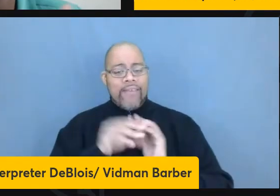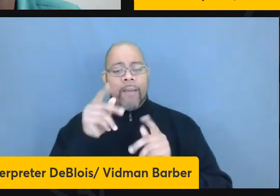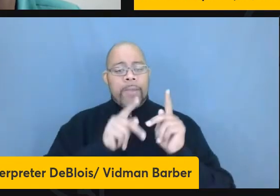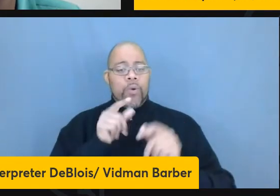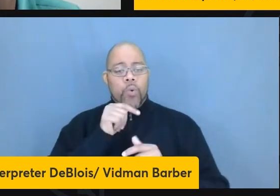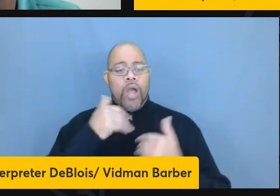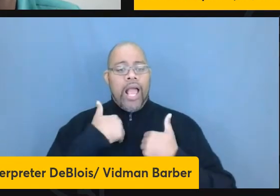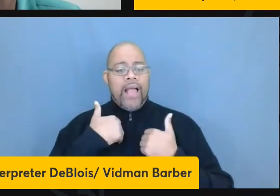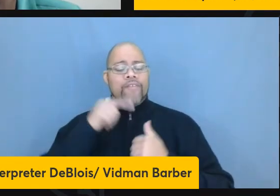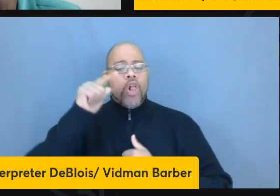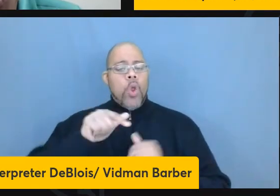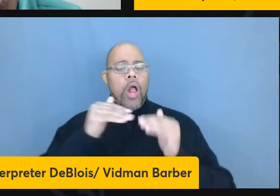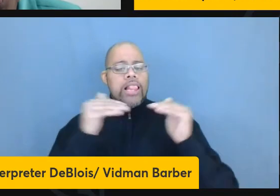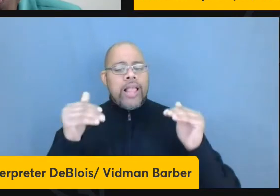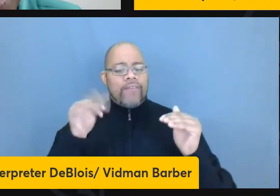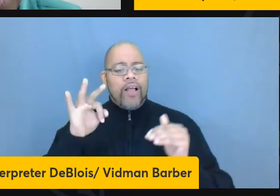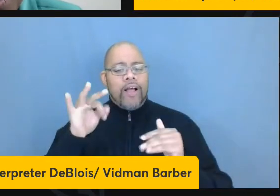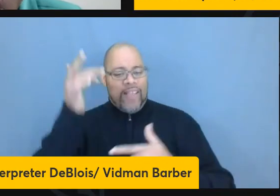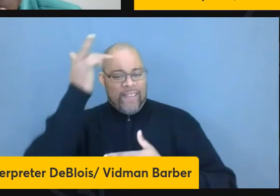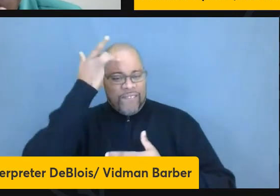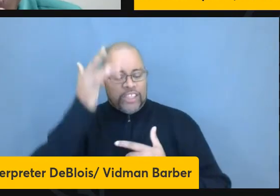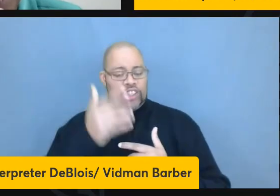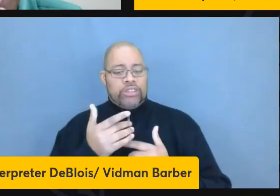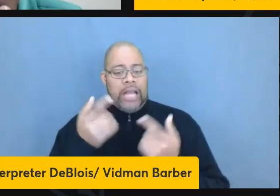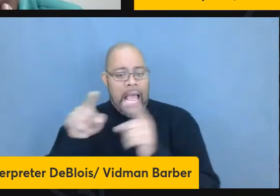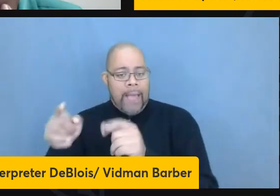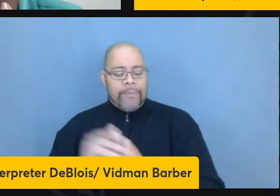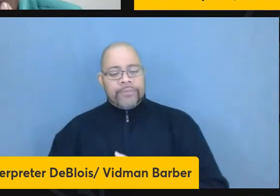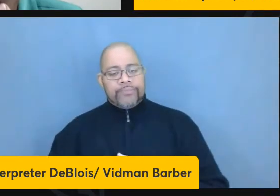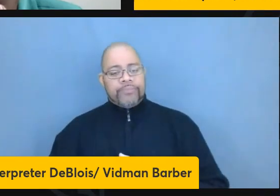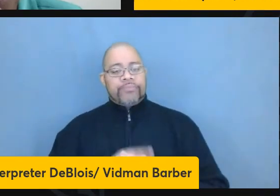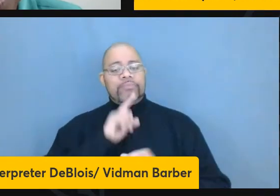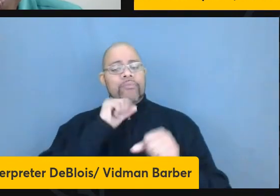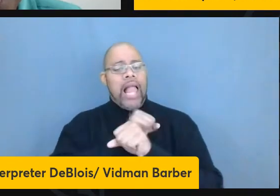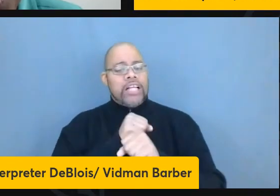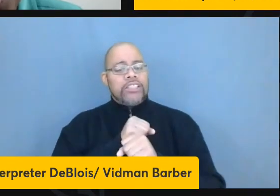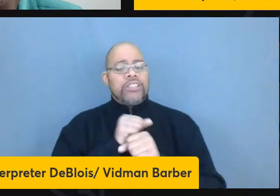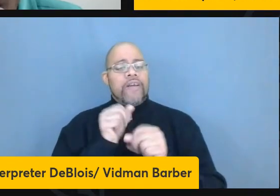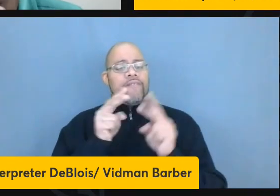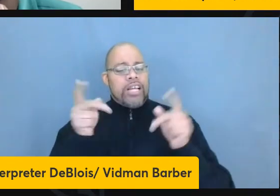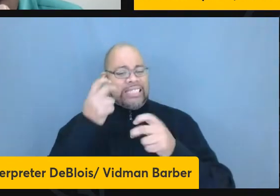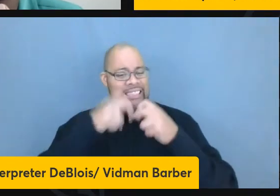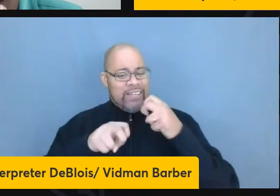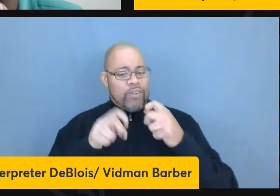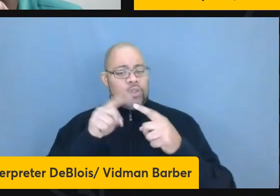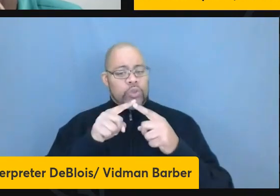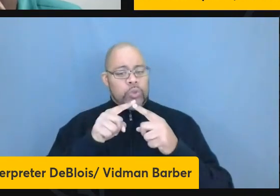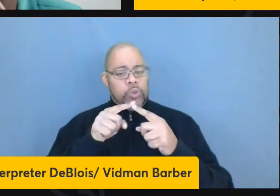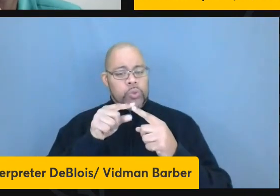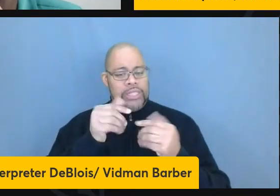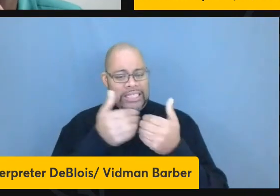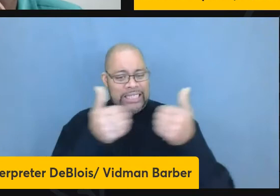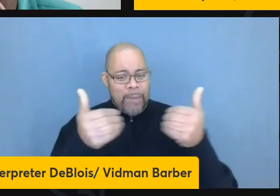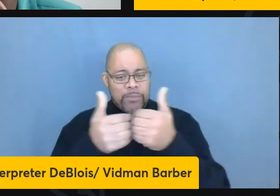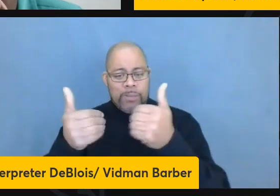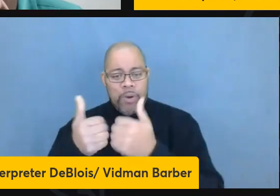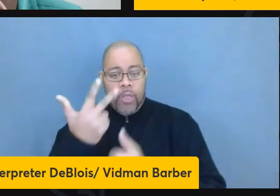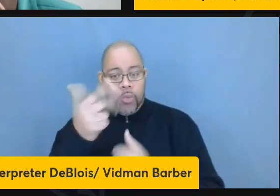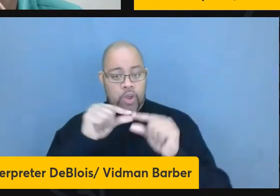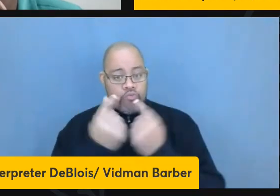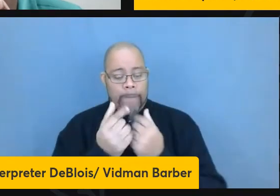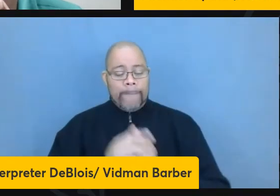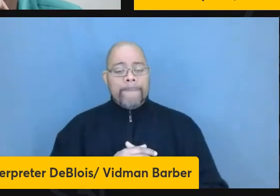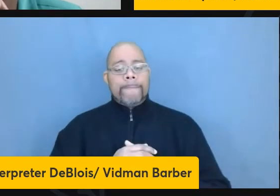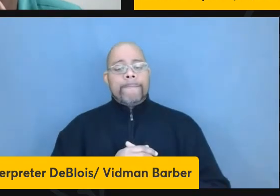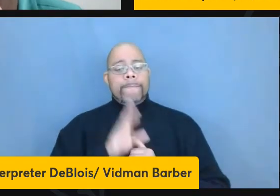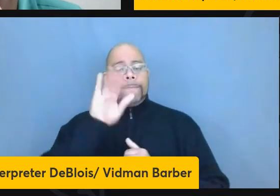low levels of infection going on. Actually, it's very difficult to distinguish those three groups by the measures that we've